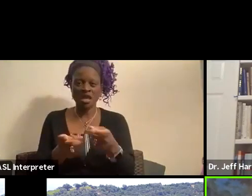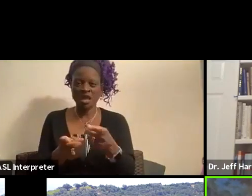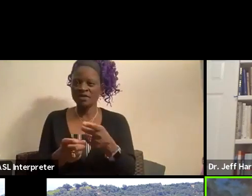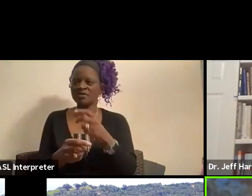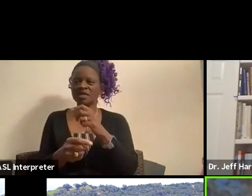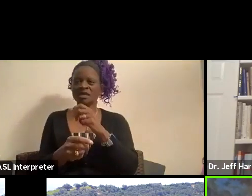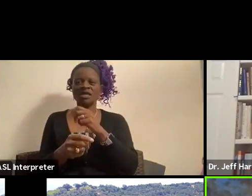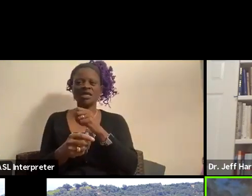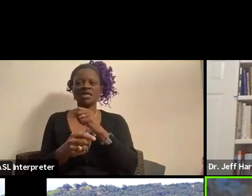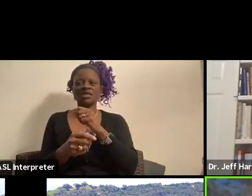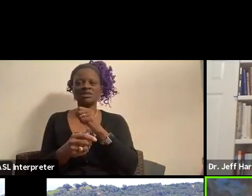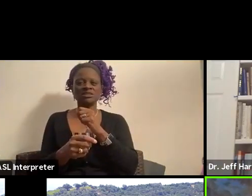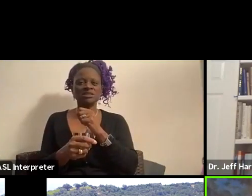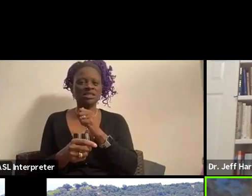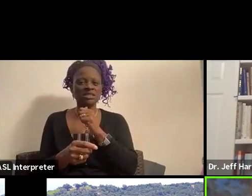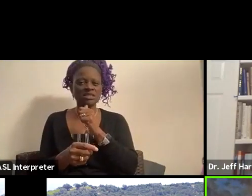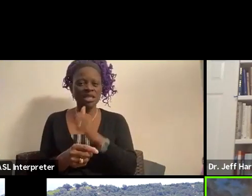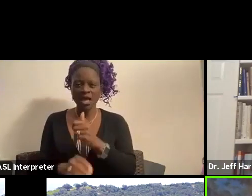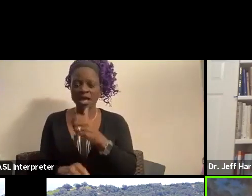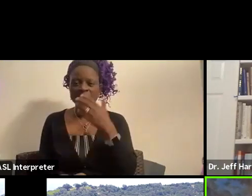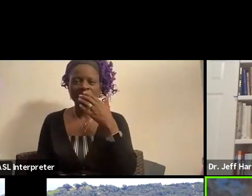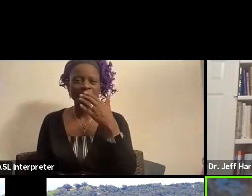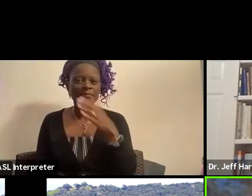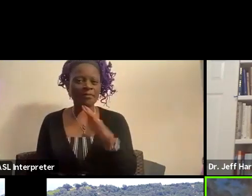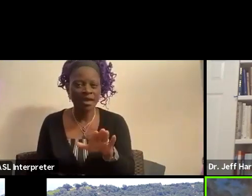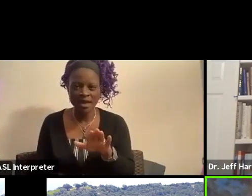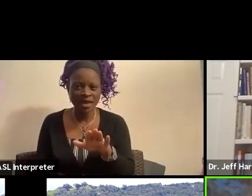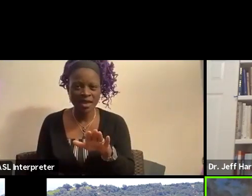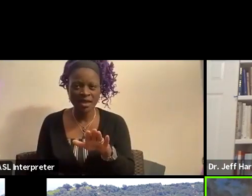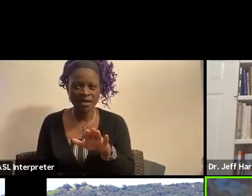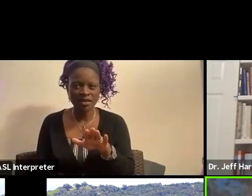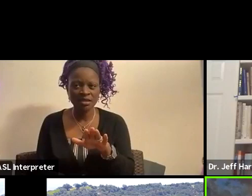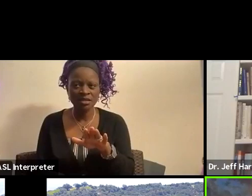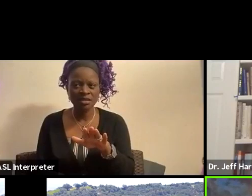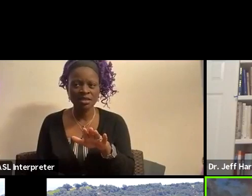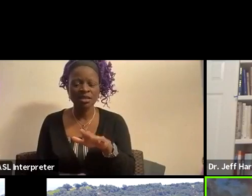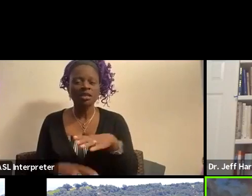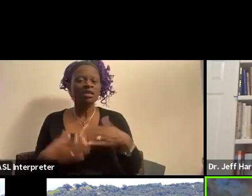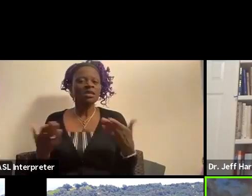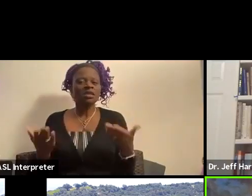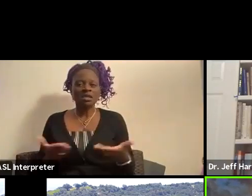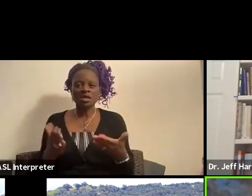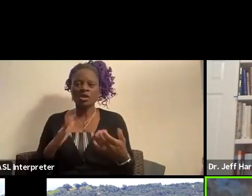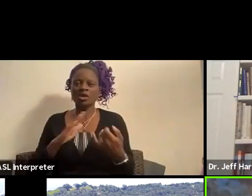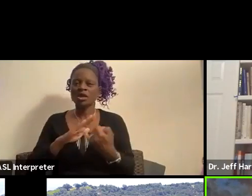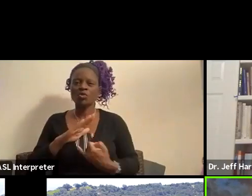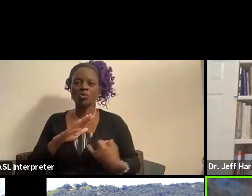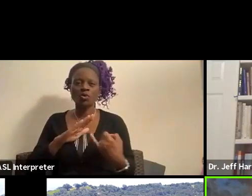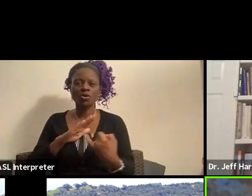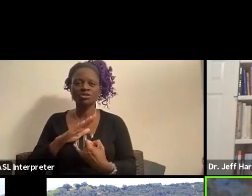We have ensured that we have found and quarantined all of that particular a lot of vaccine.